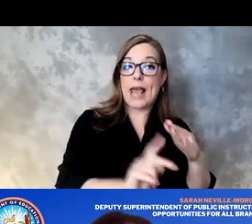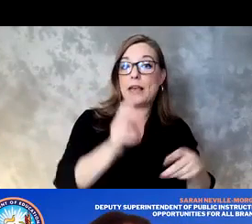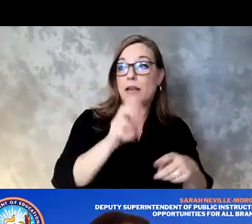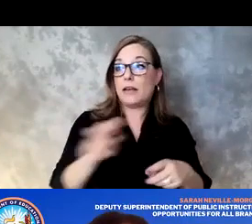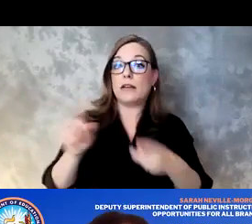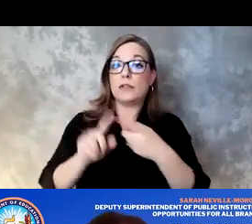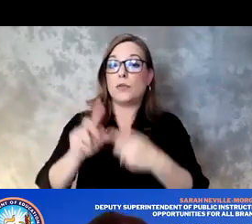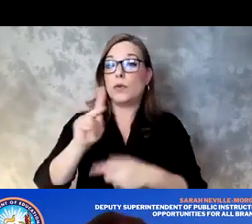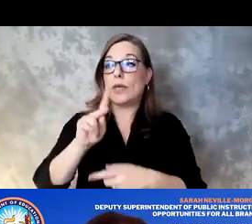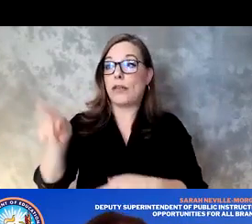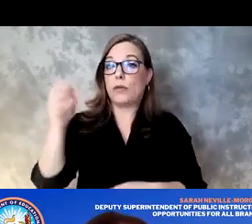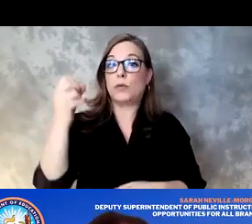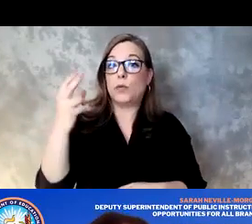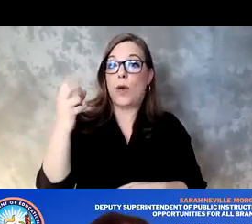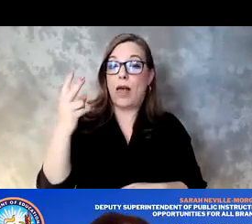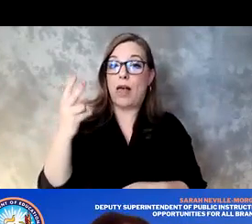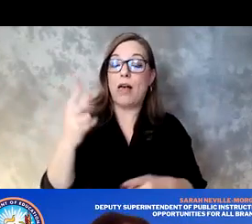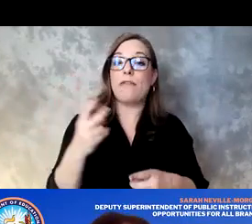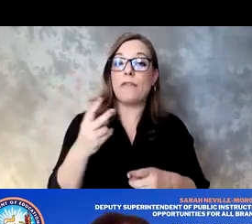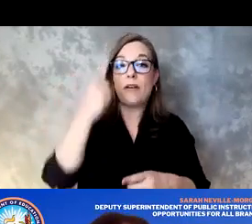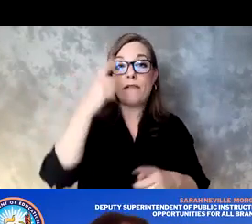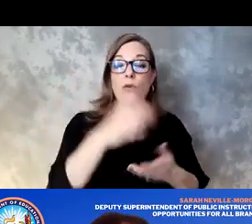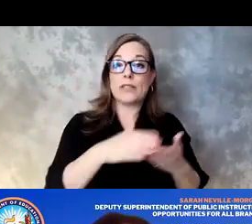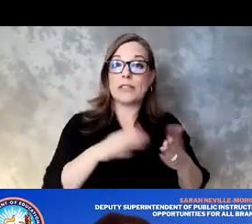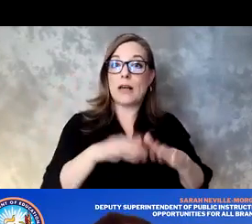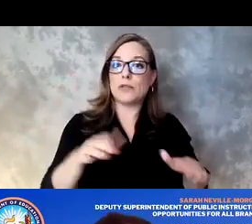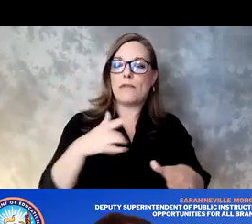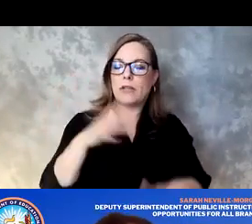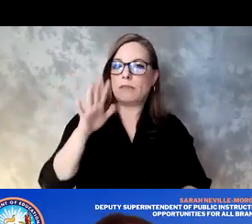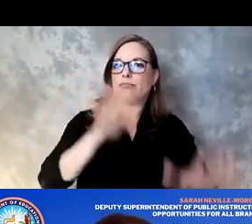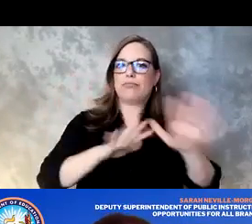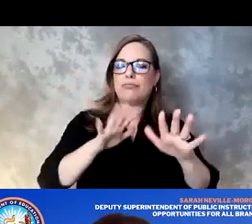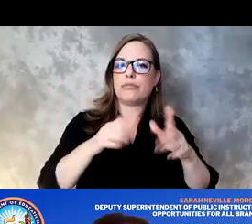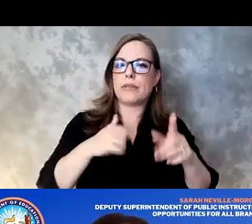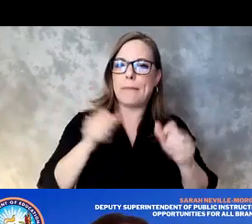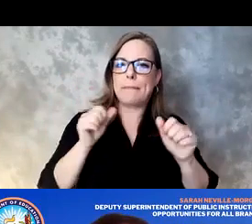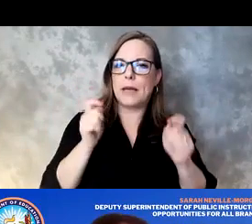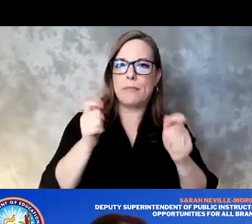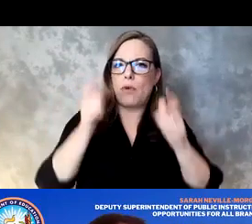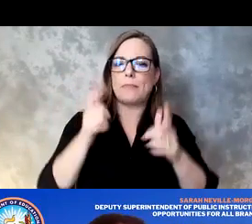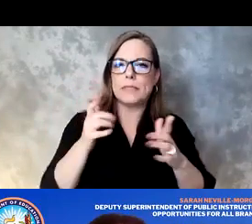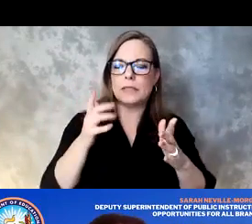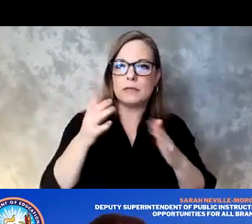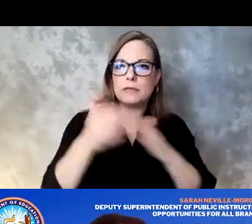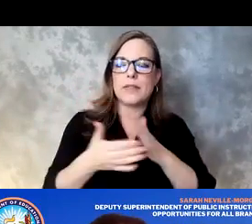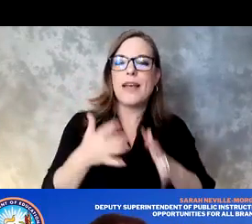change for children and can either accelerate or interrupt the long-term impacts of early